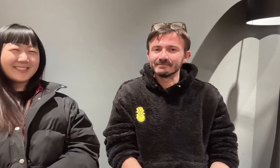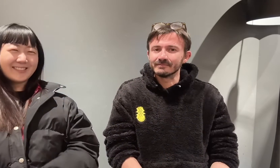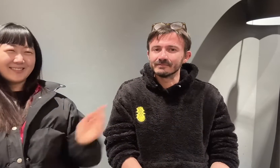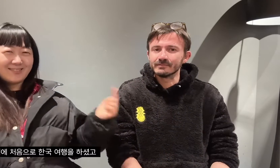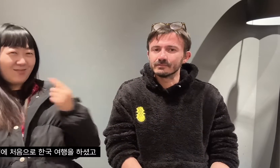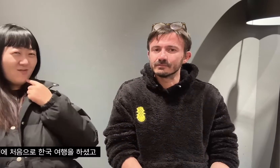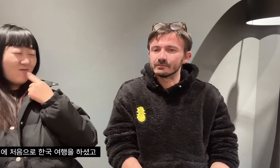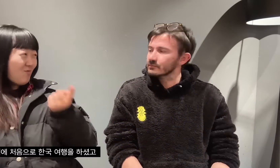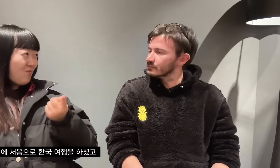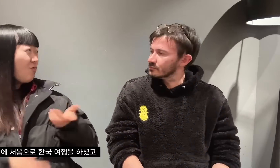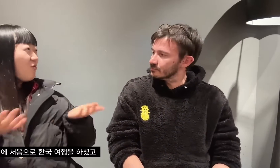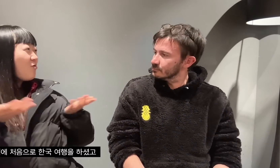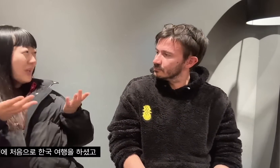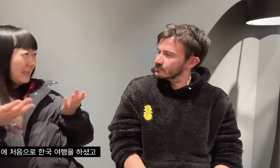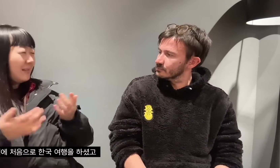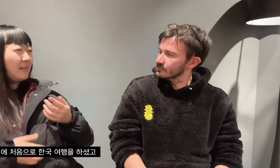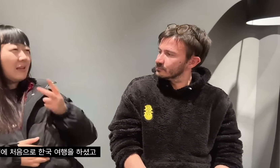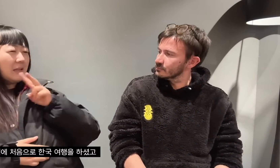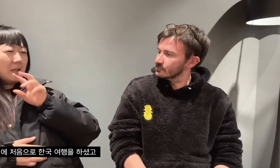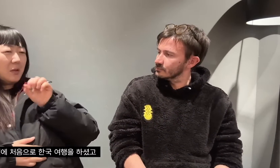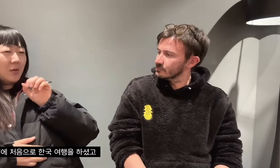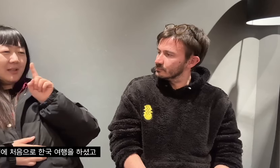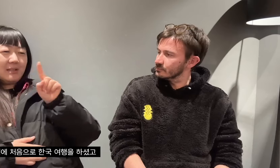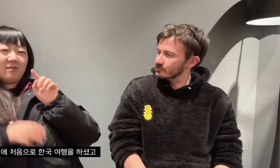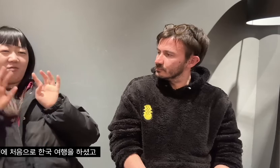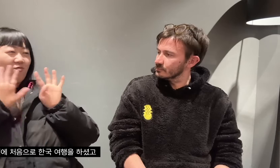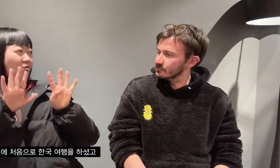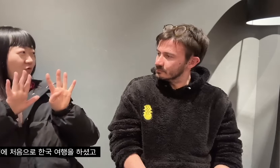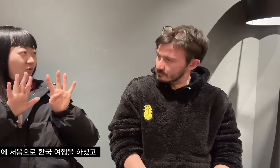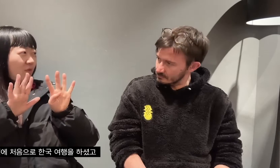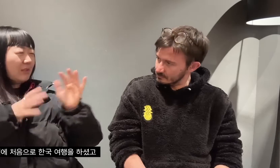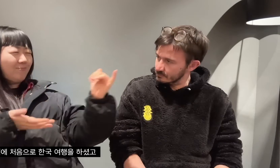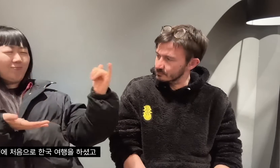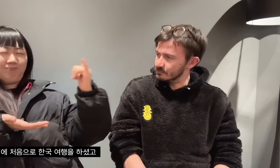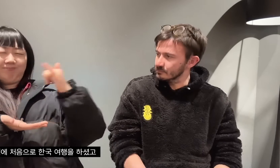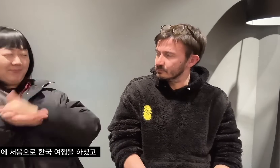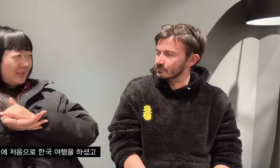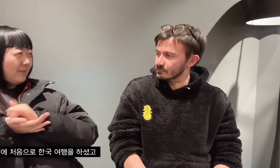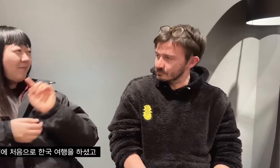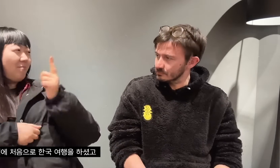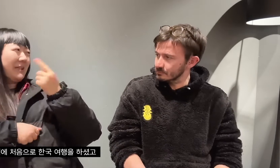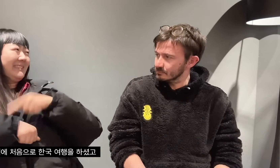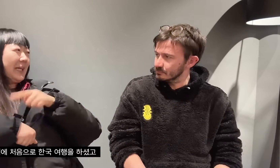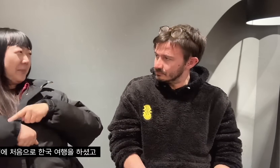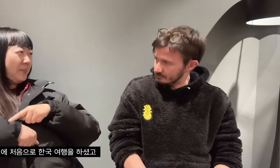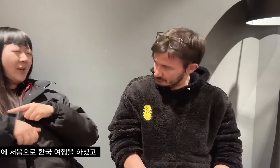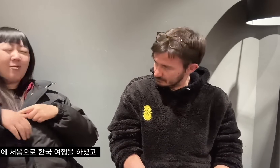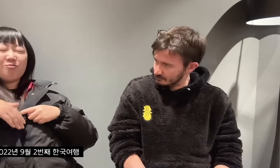You traveled to Korea for the first time in 2019,